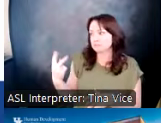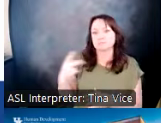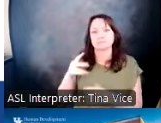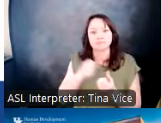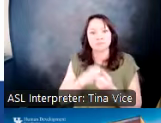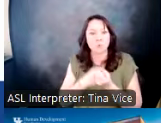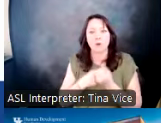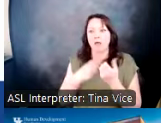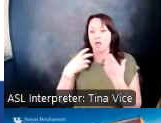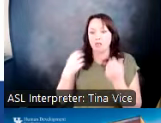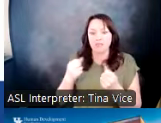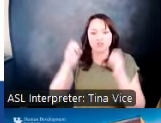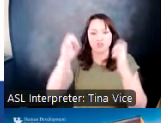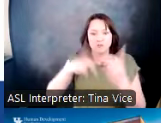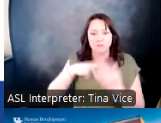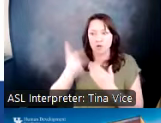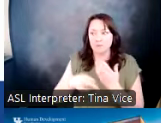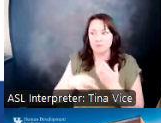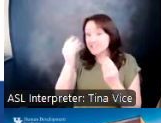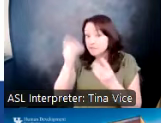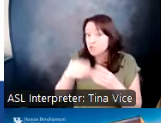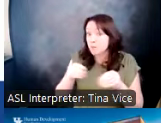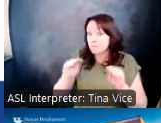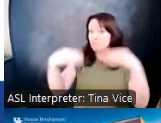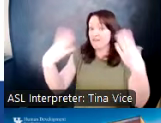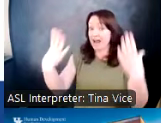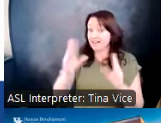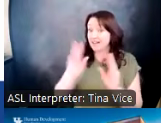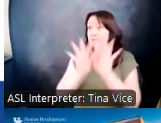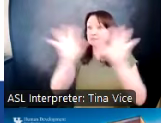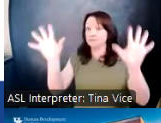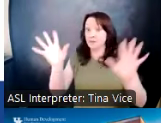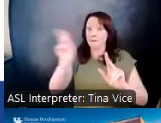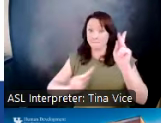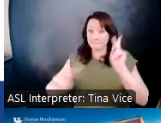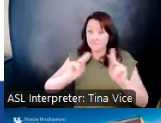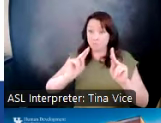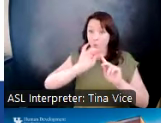information being provided in a way that people can understand and digest and access, especially when we're wanting to